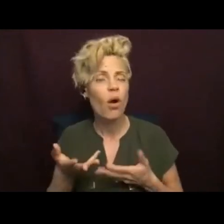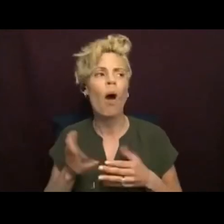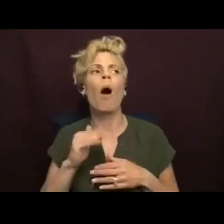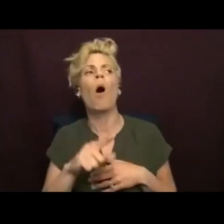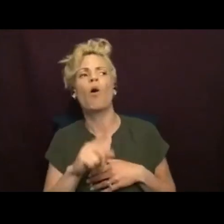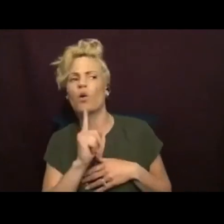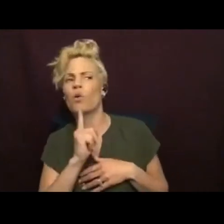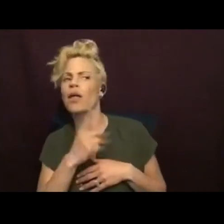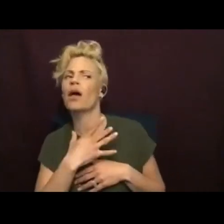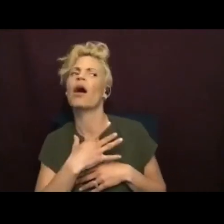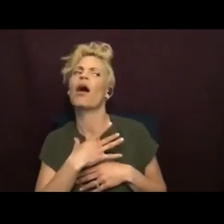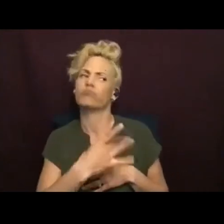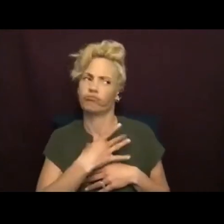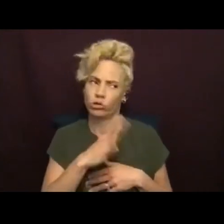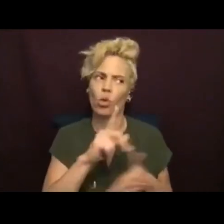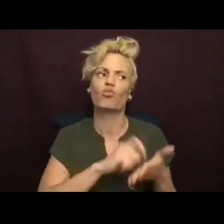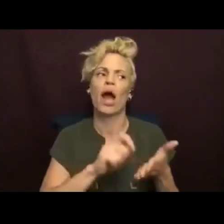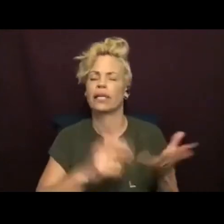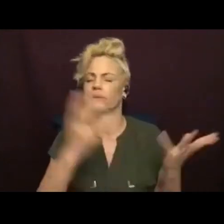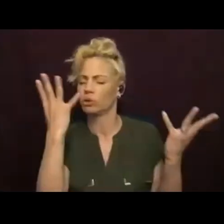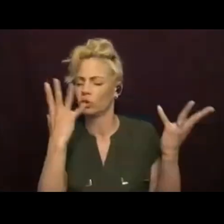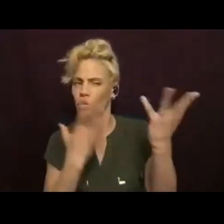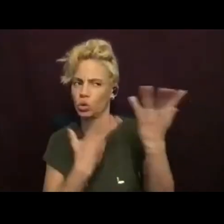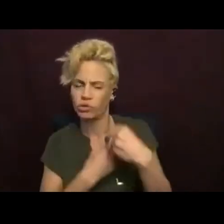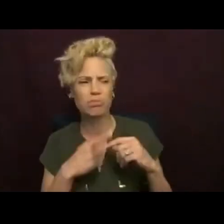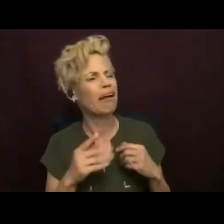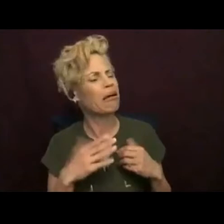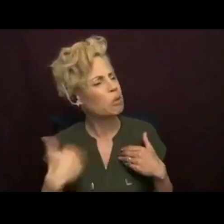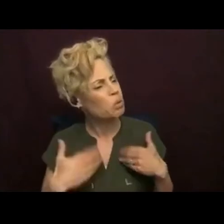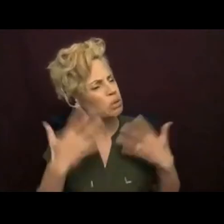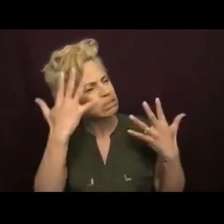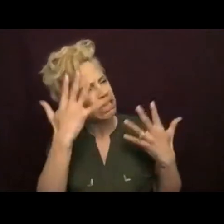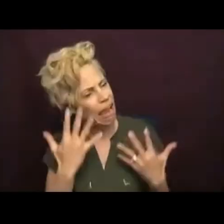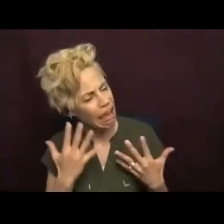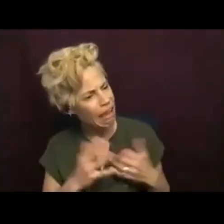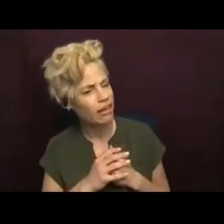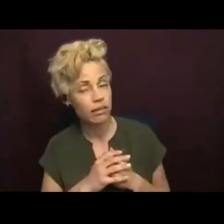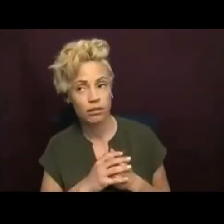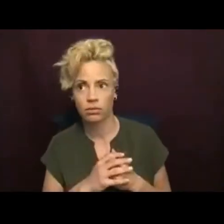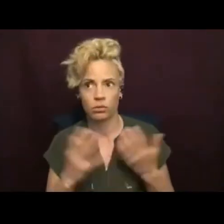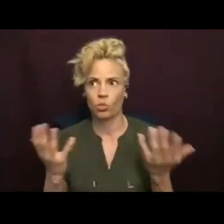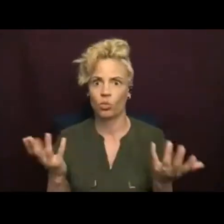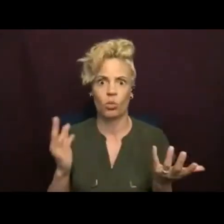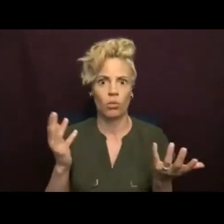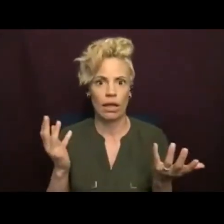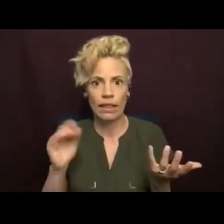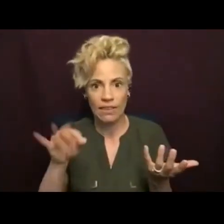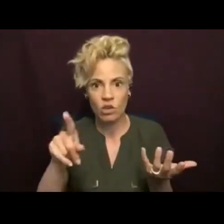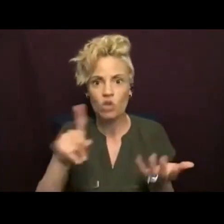It's so beautiful, but it's so sad." Well, if you actually read some of our work,